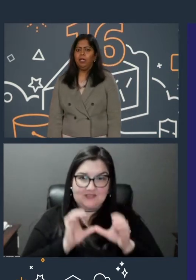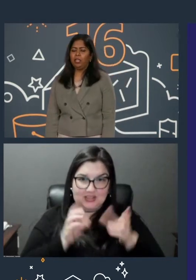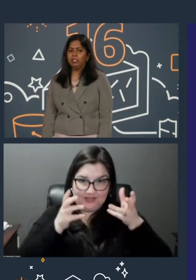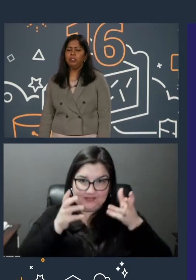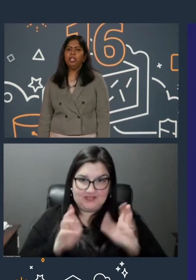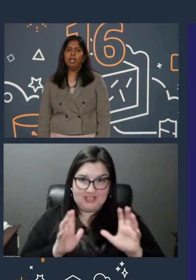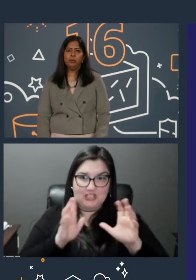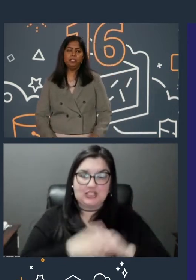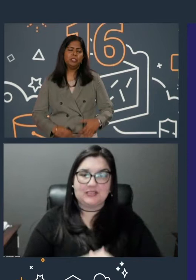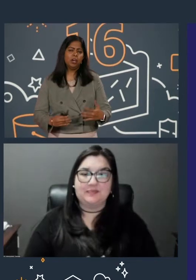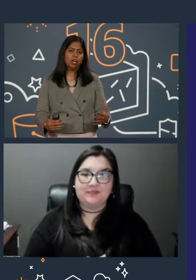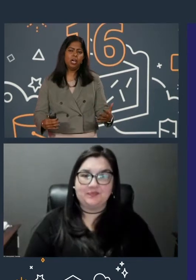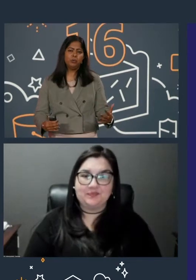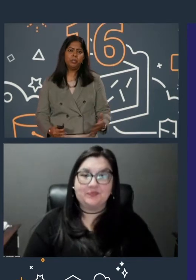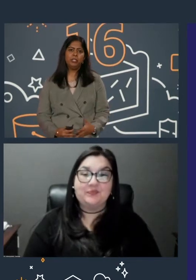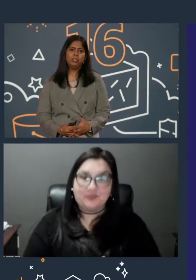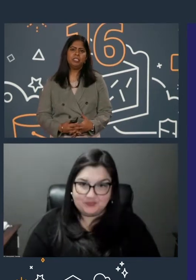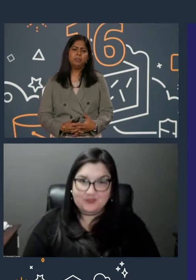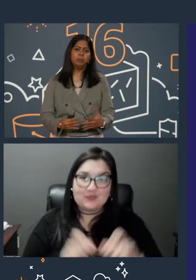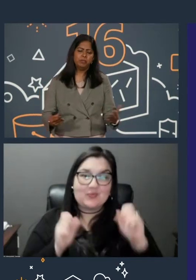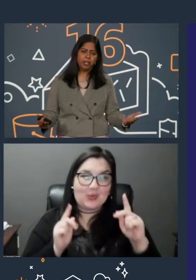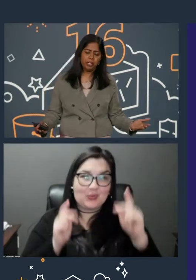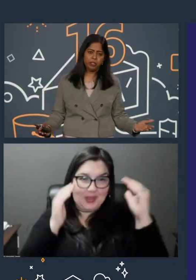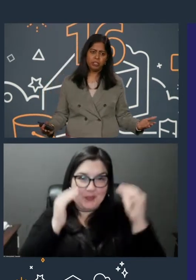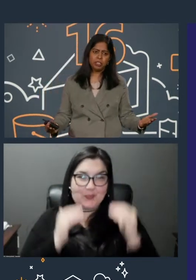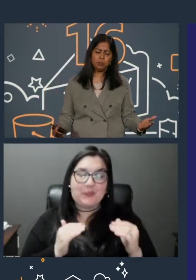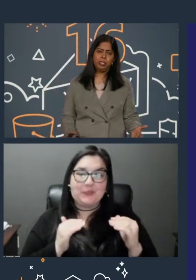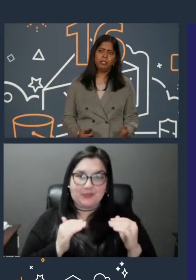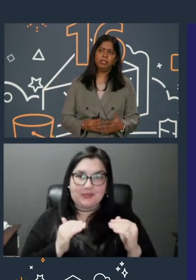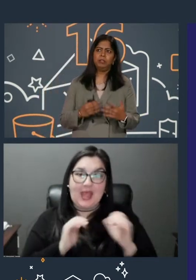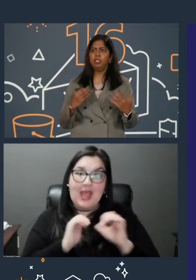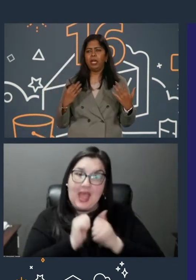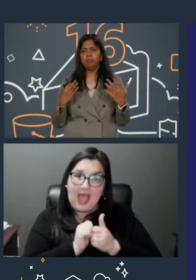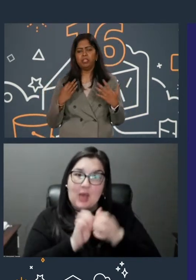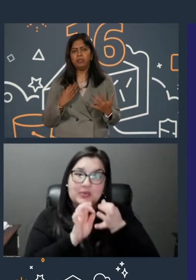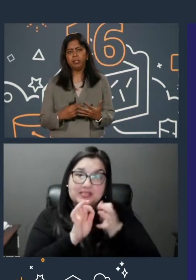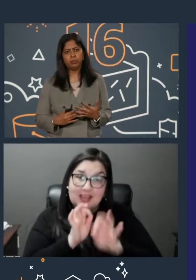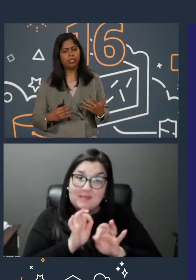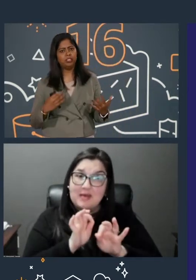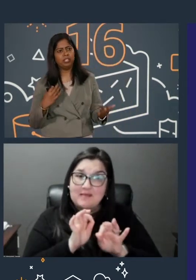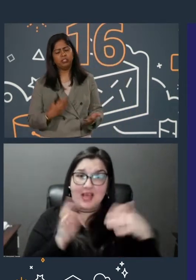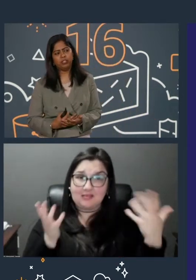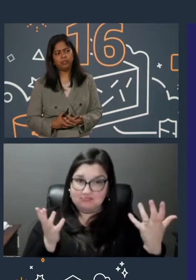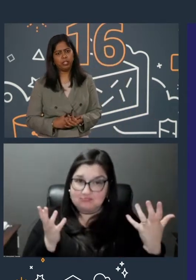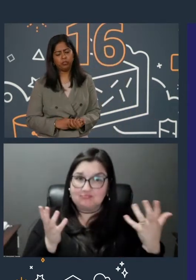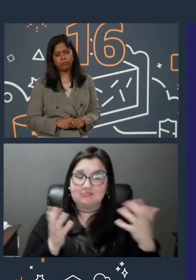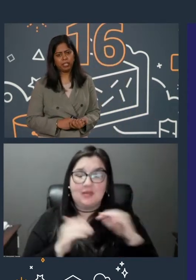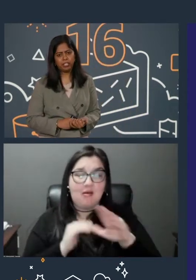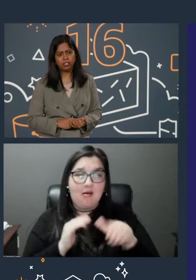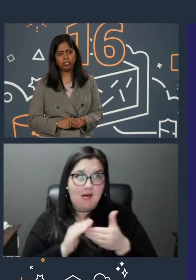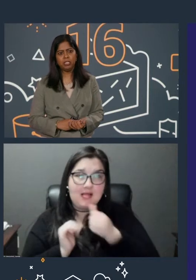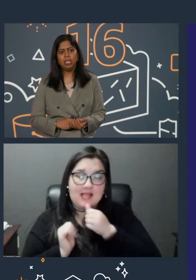Okay, so now we saw how we could simplify all this with, you know, Amazon EventBridge and S3 event notifications.